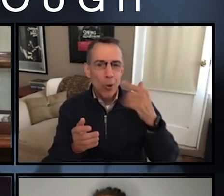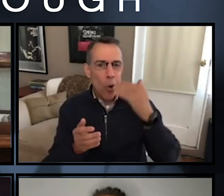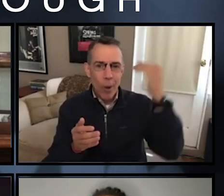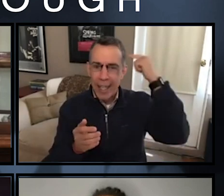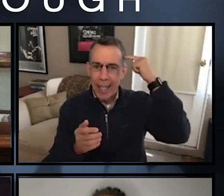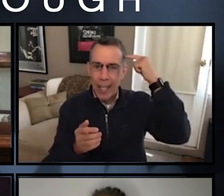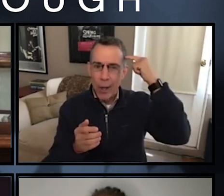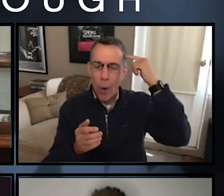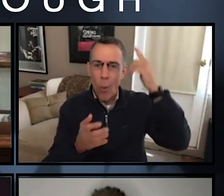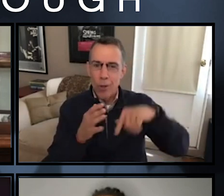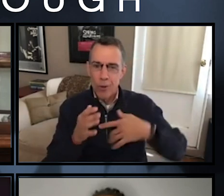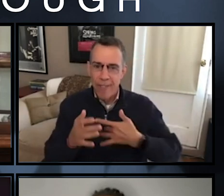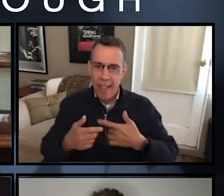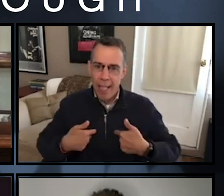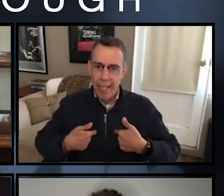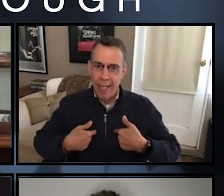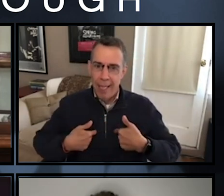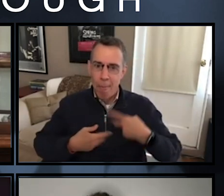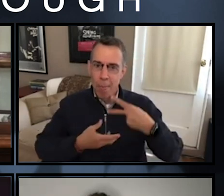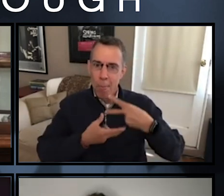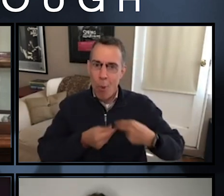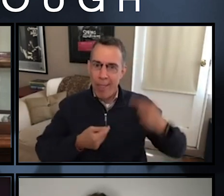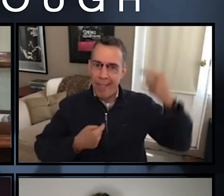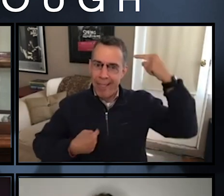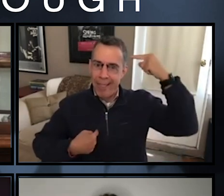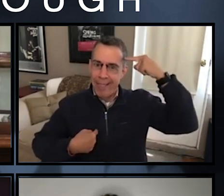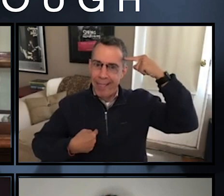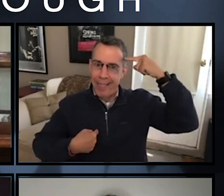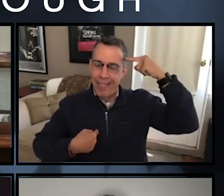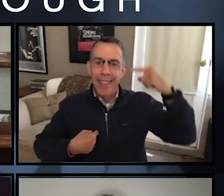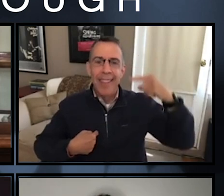what you feel. And so I think that's exactly what's the whole point of your